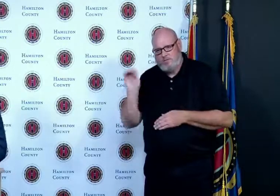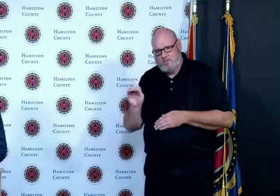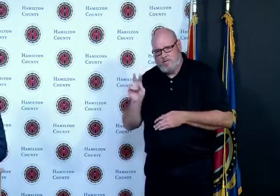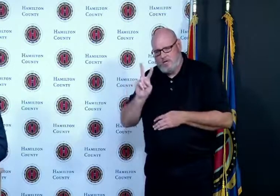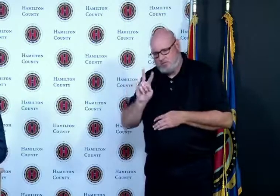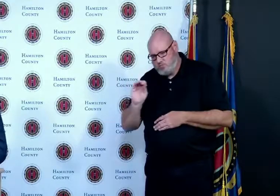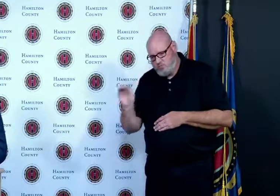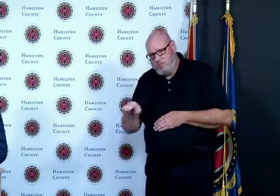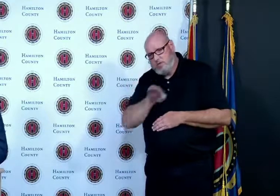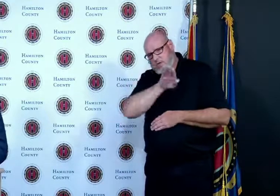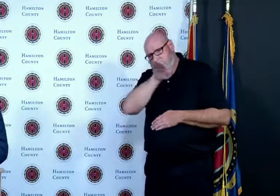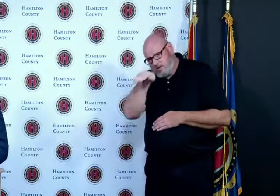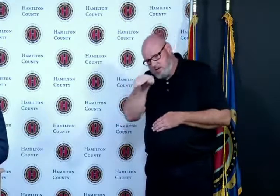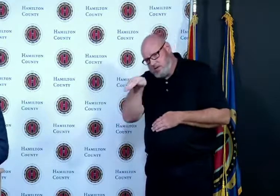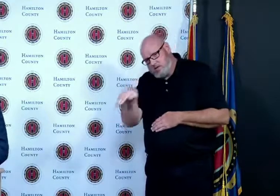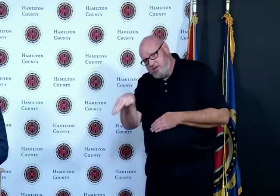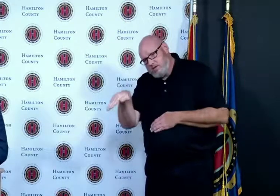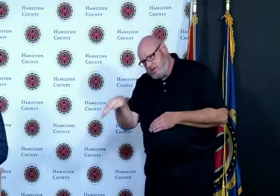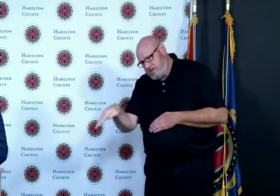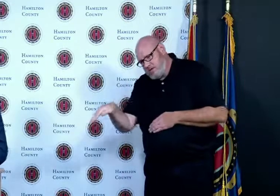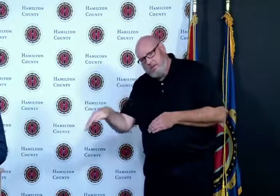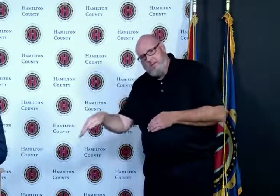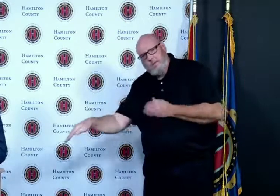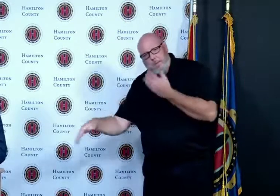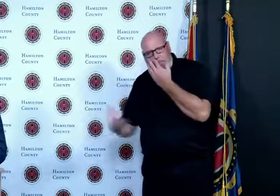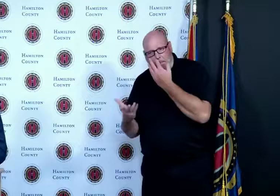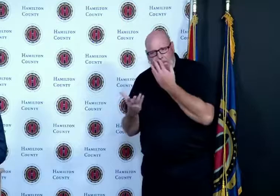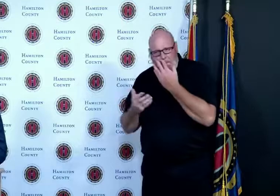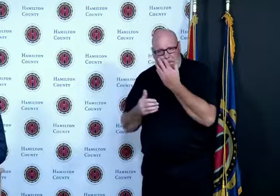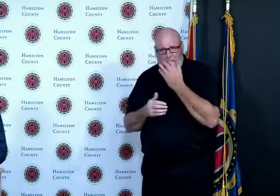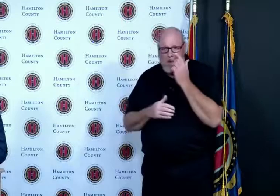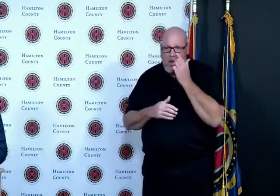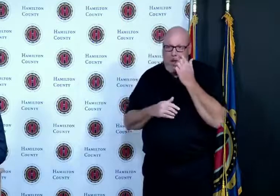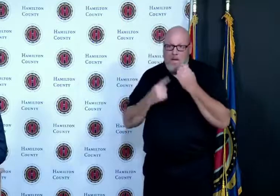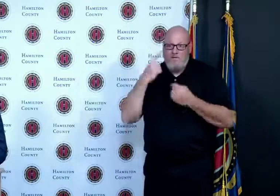and what's exciting to me is when you look at those individuals that are over the age of 65